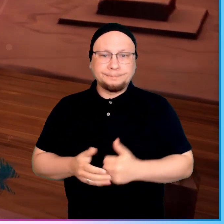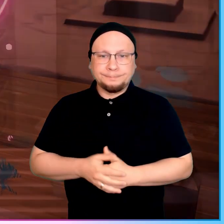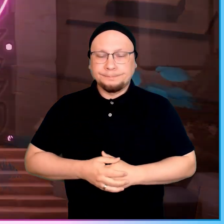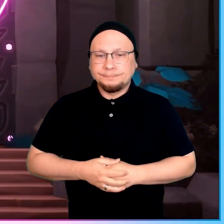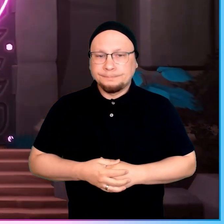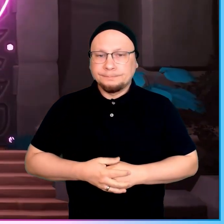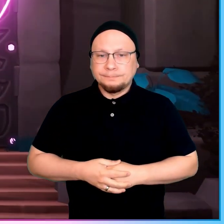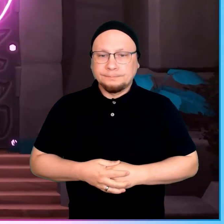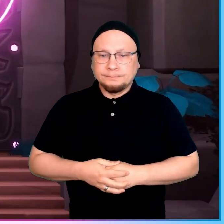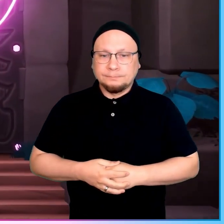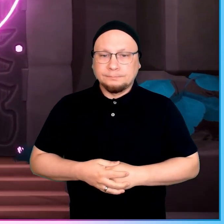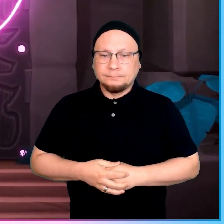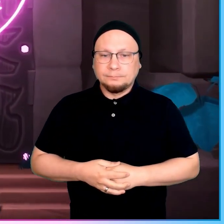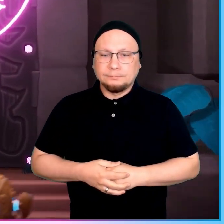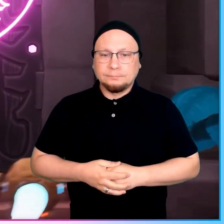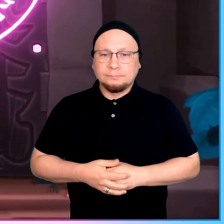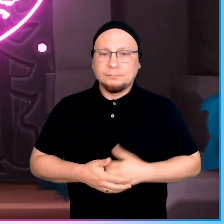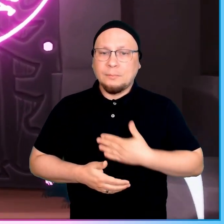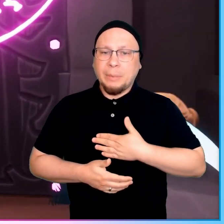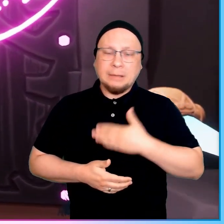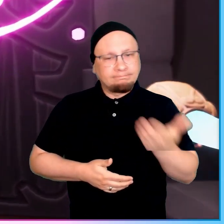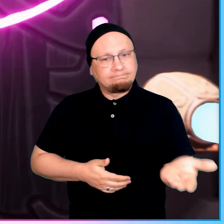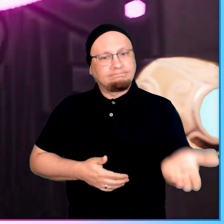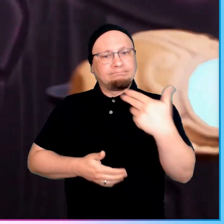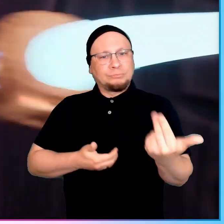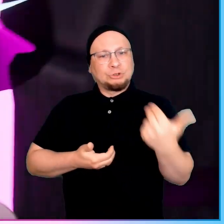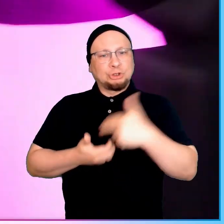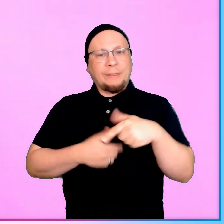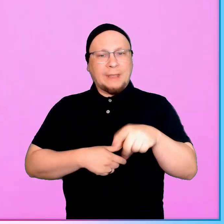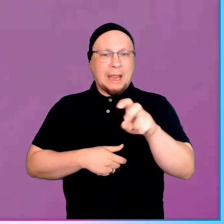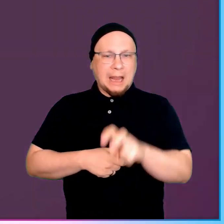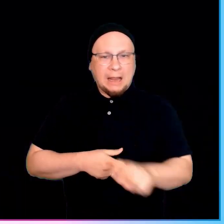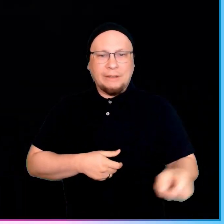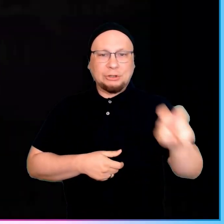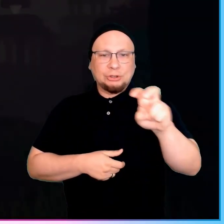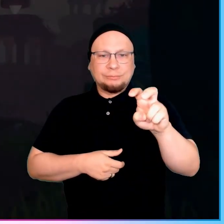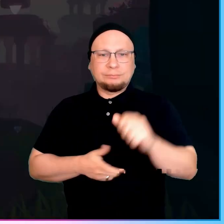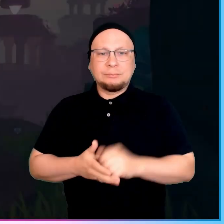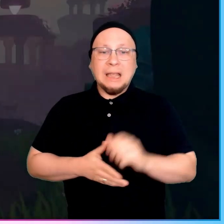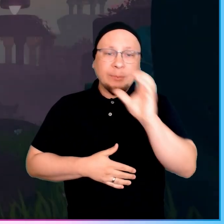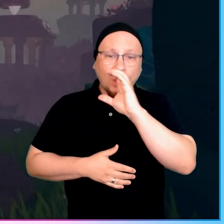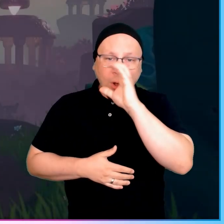We invite you to embark on a memorable adventure, where exploration, puzzles, and epic battles await.